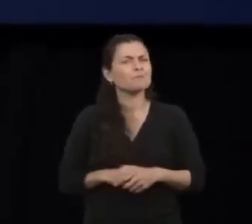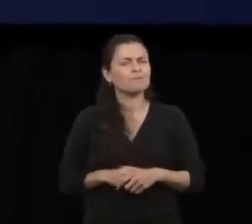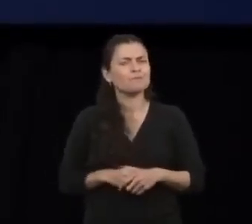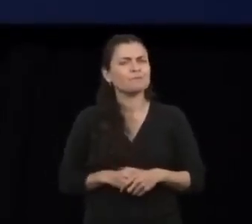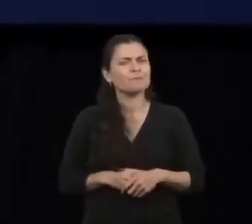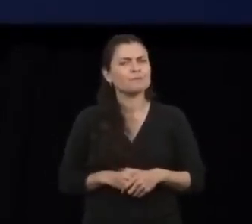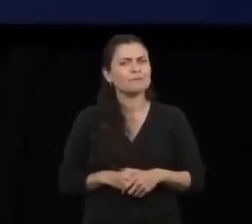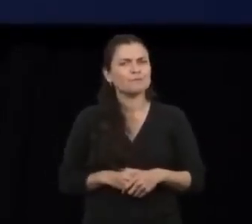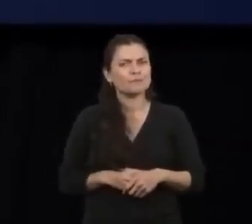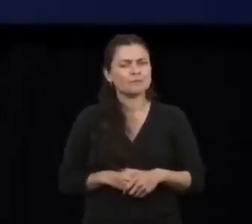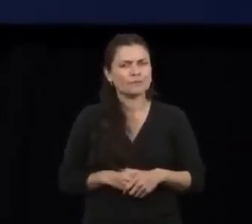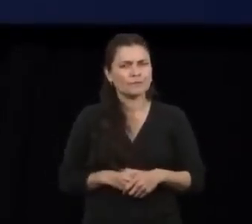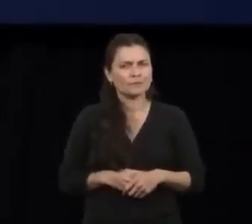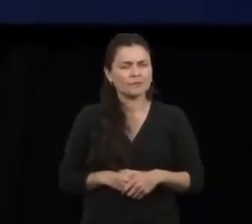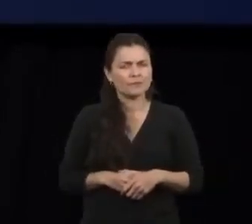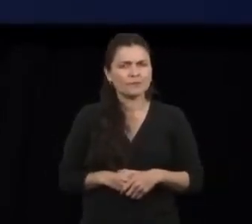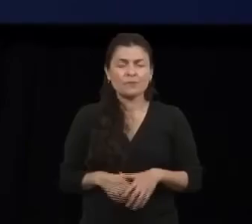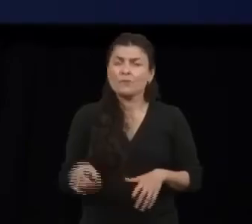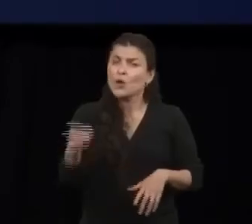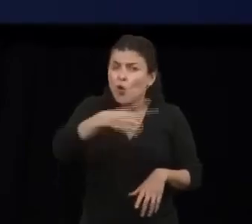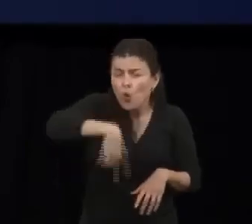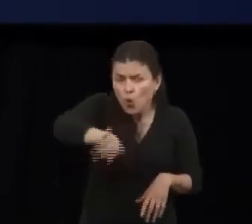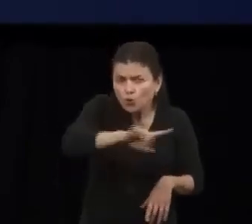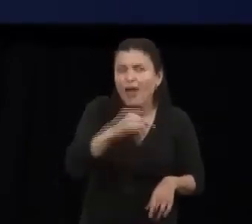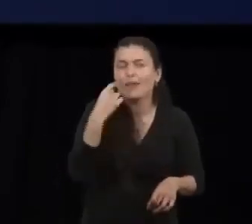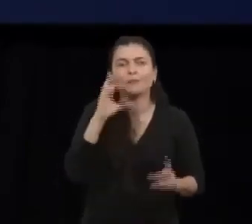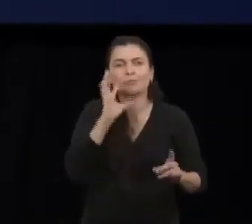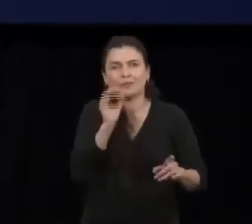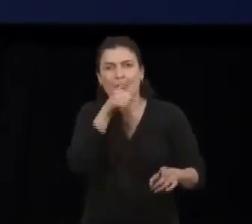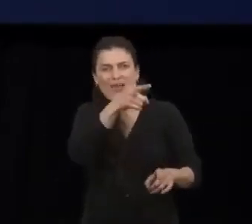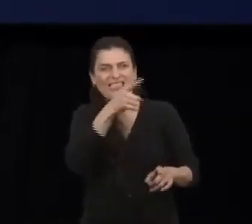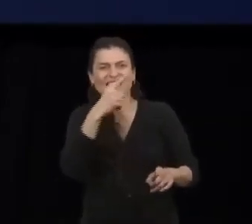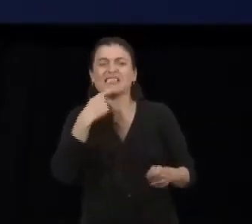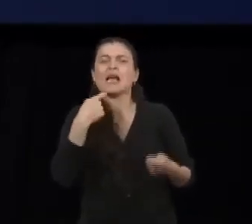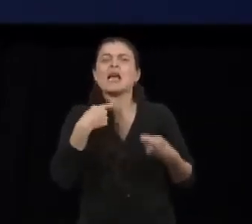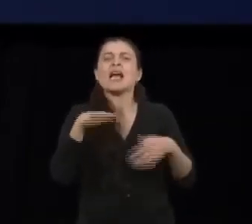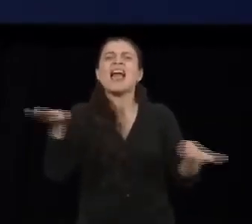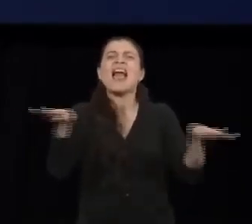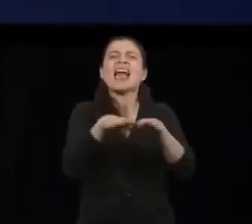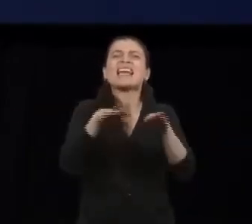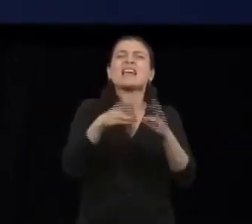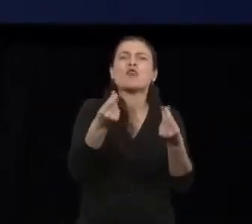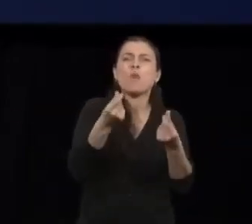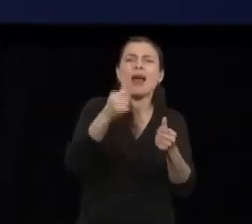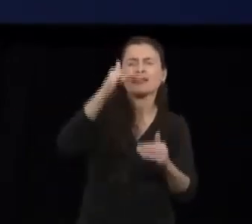is that you generate the monetary imbalance, you go to the exchange market